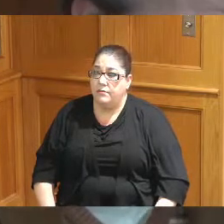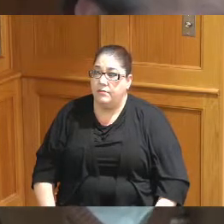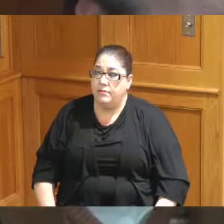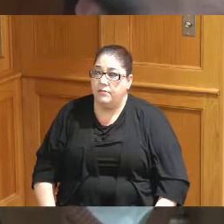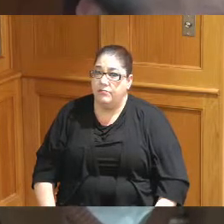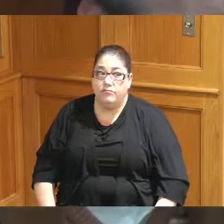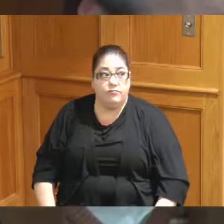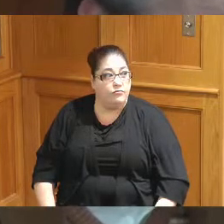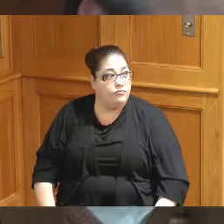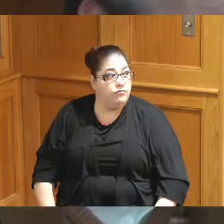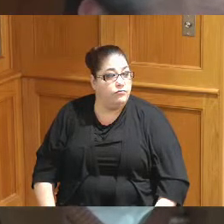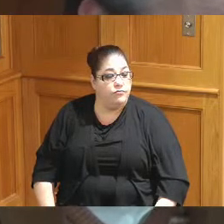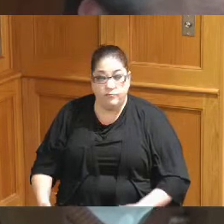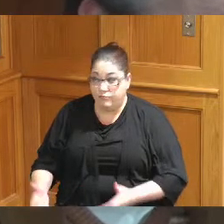Lord um